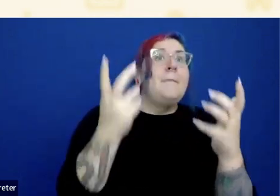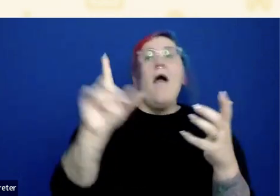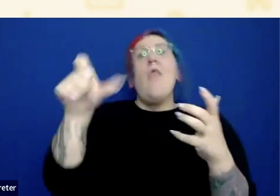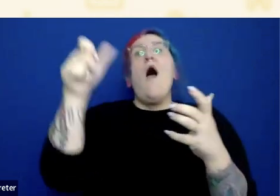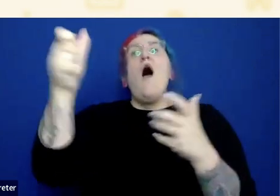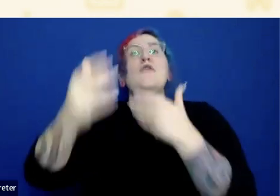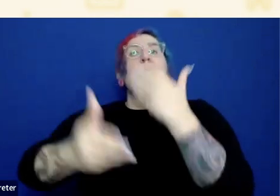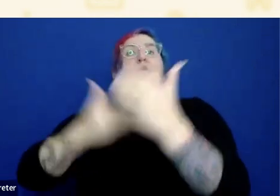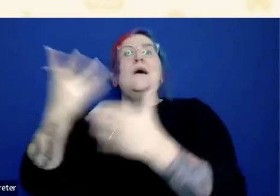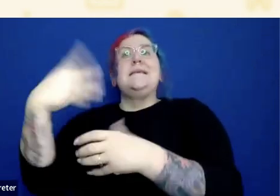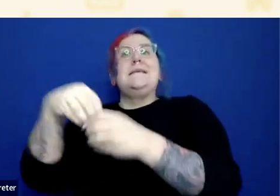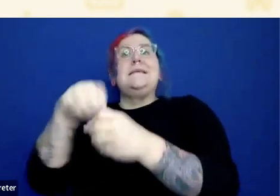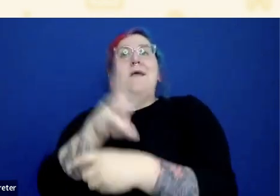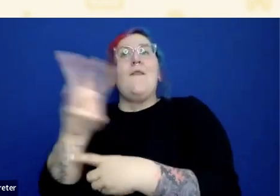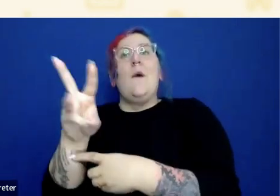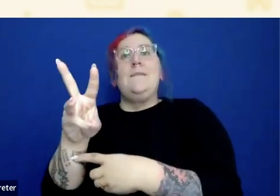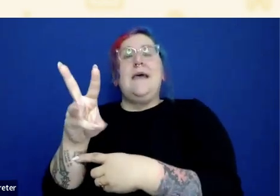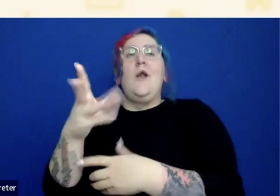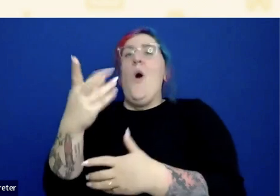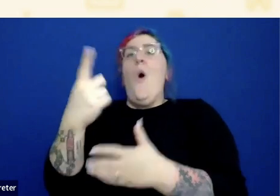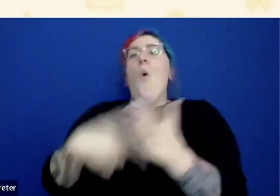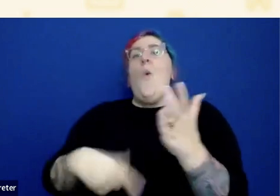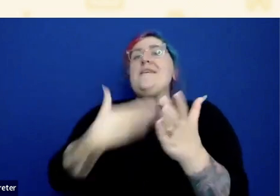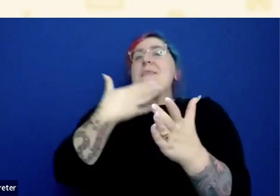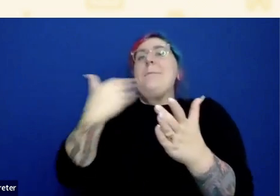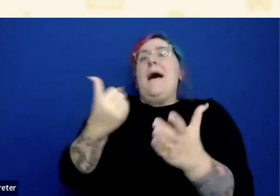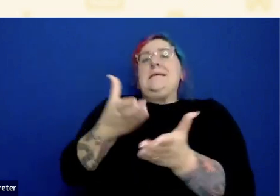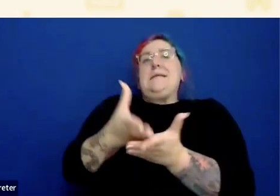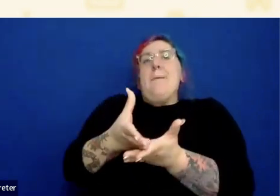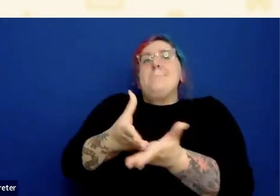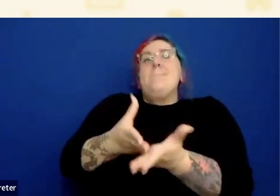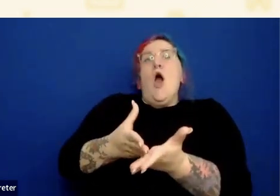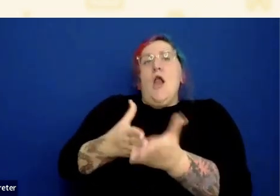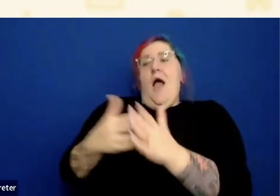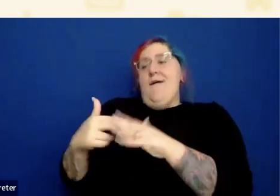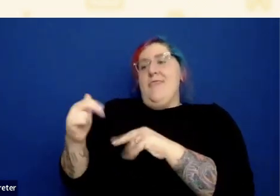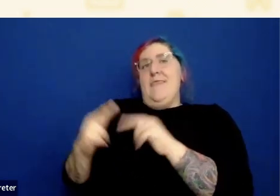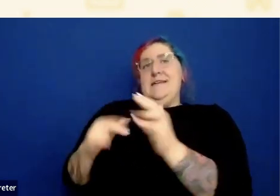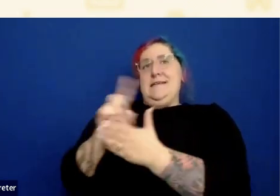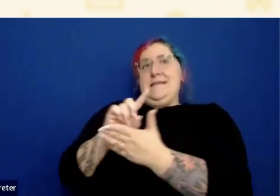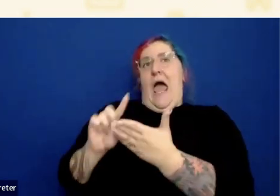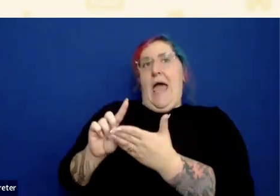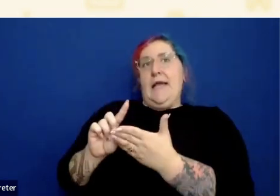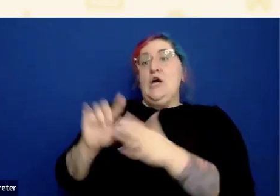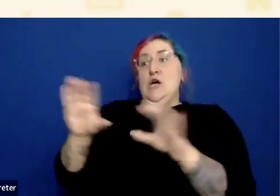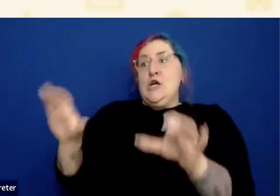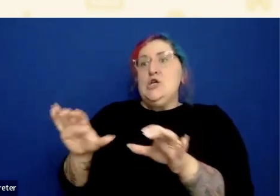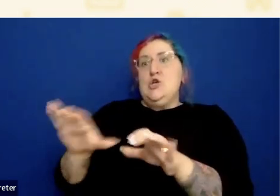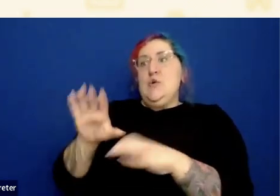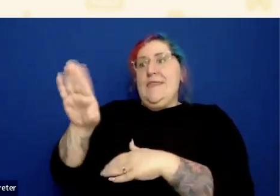What are the best stages for getting that accessibility work done? Because there's, like, a light degree that's always possible